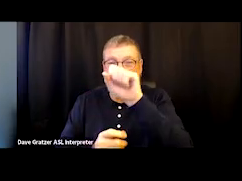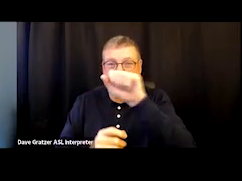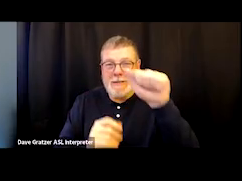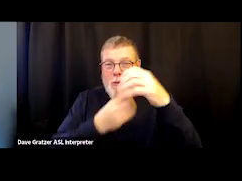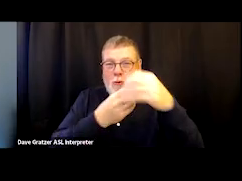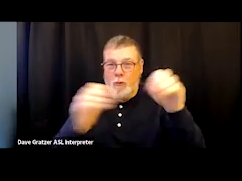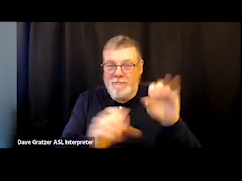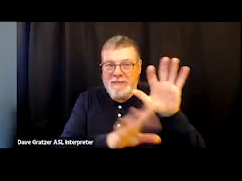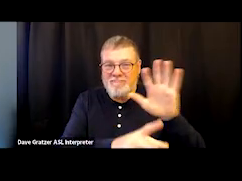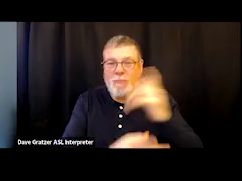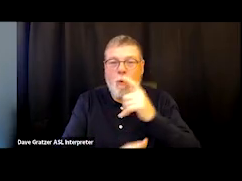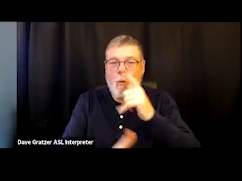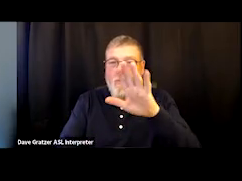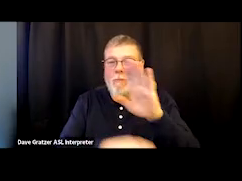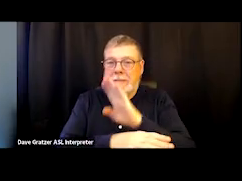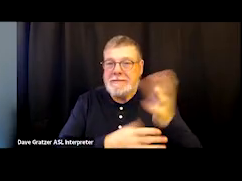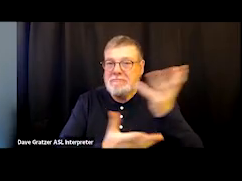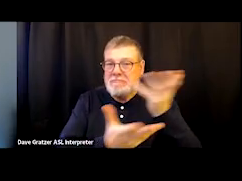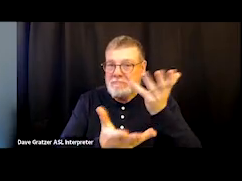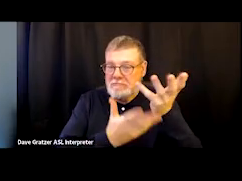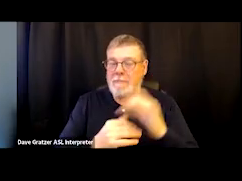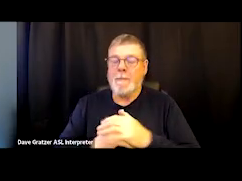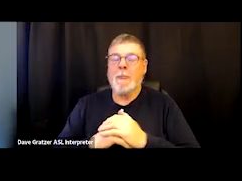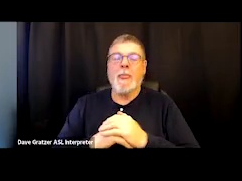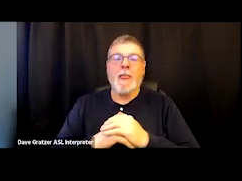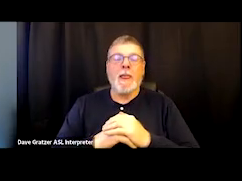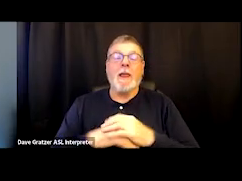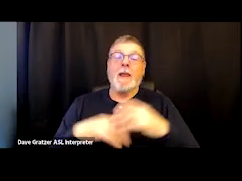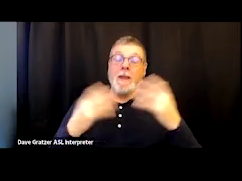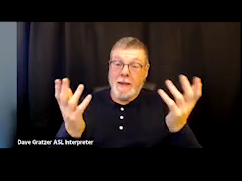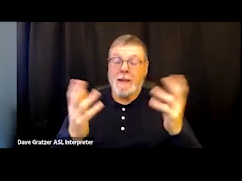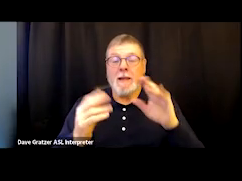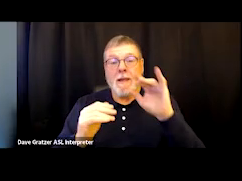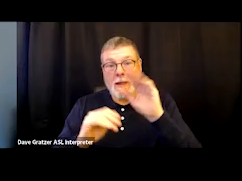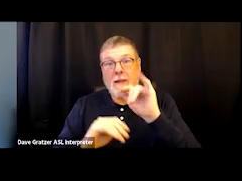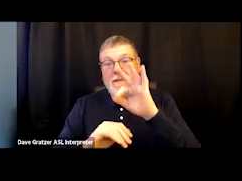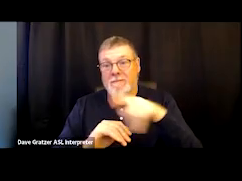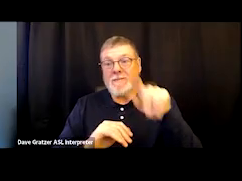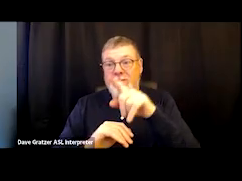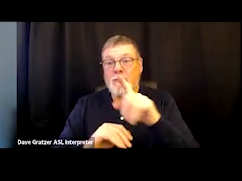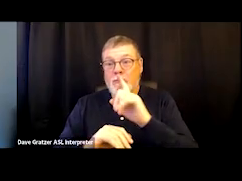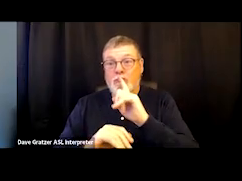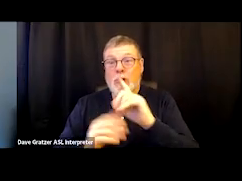that you're kind of doing business with or submitting applications to. So if you're very newly trained